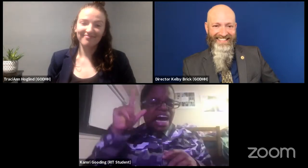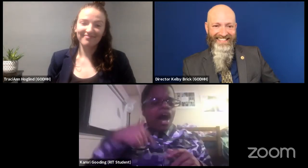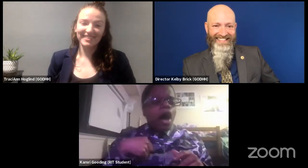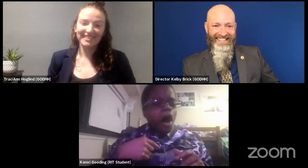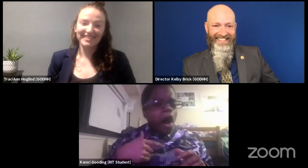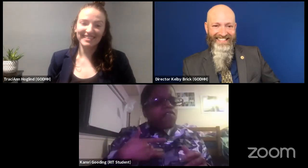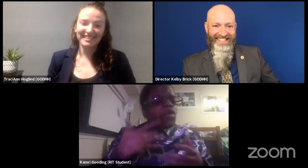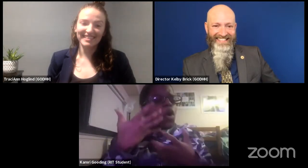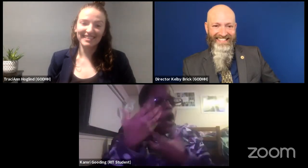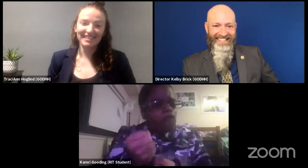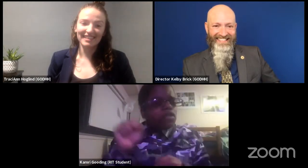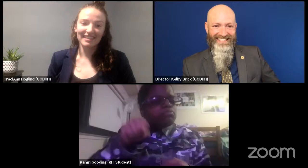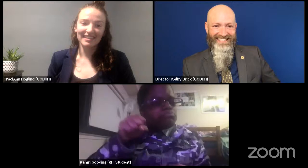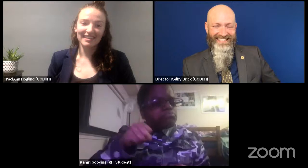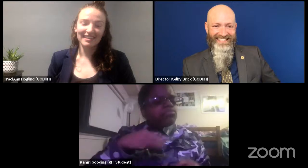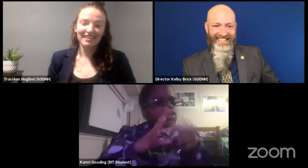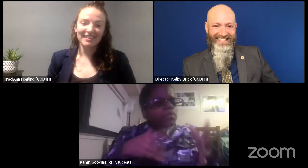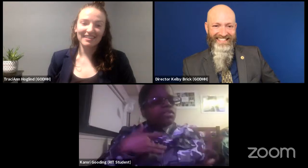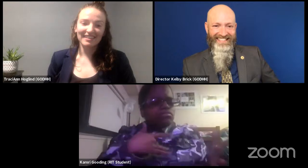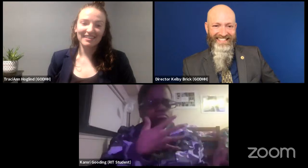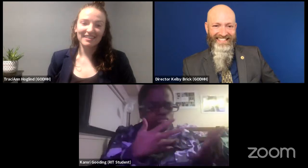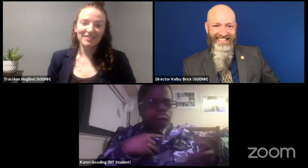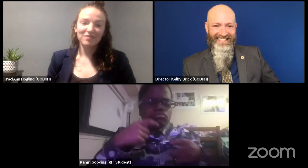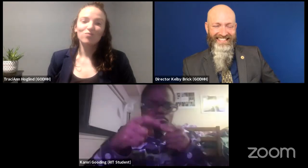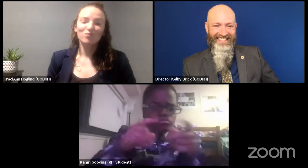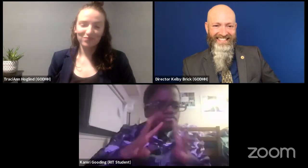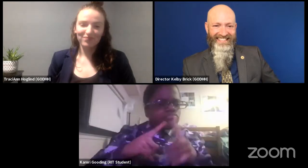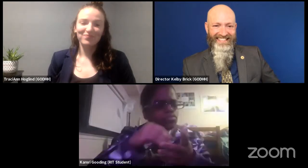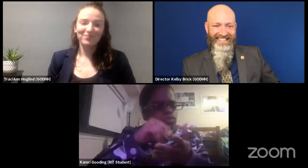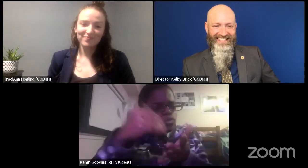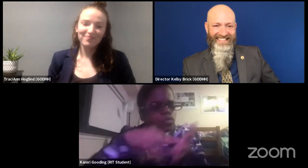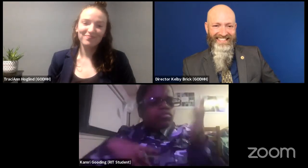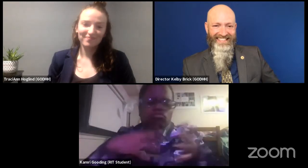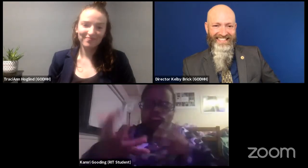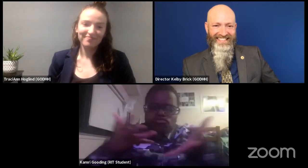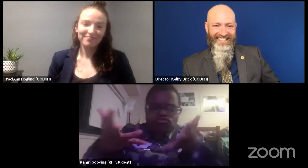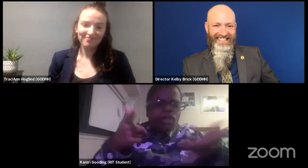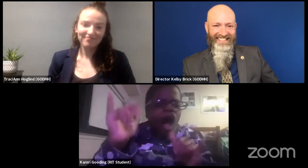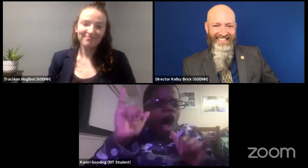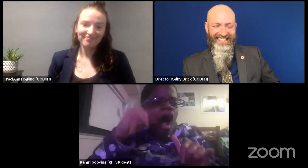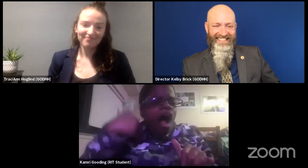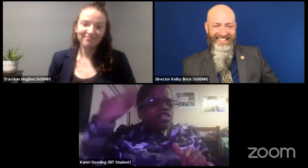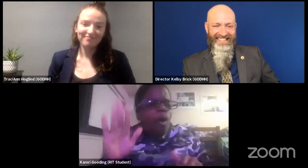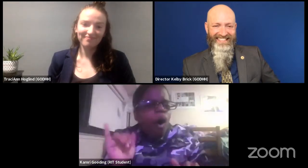in‑depth discussions, and I feel very confident in terms of my participation with the other